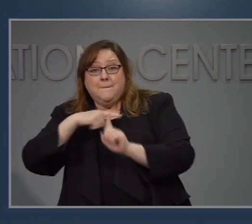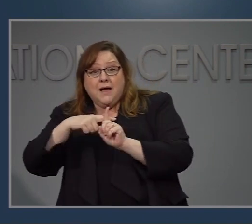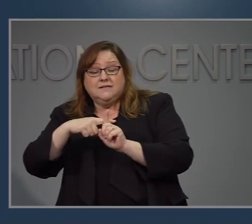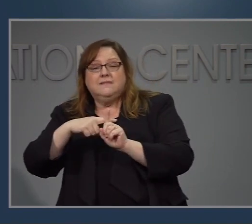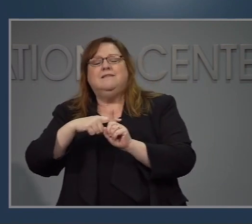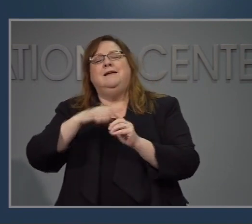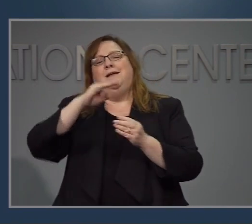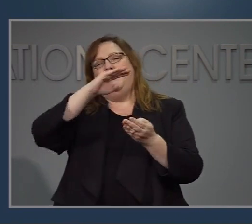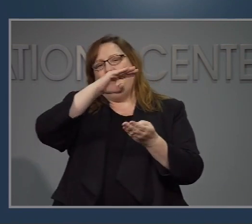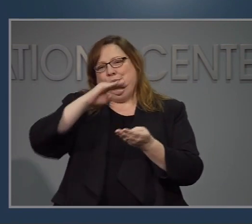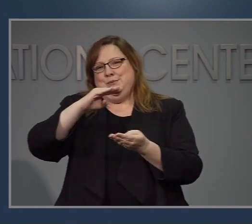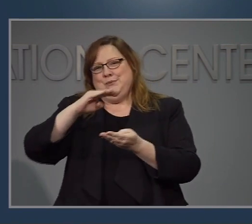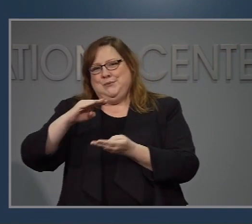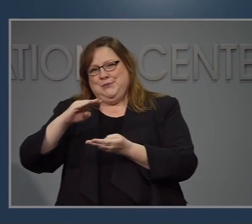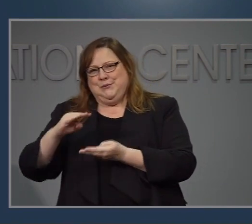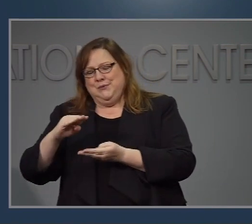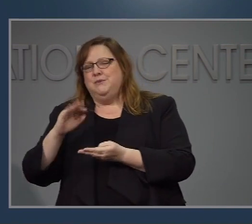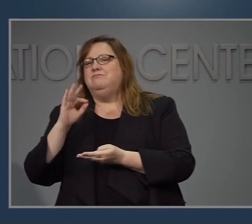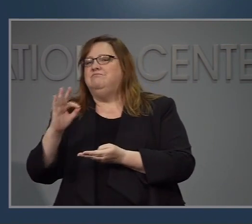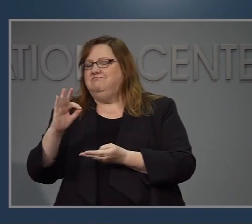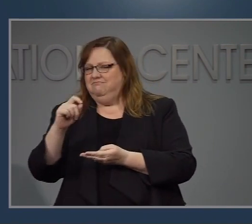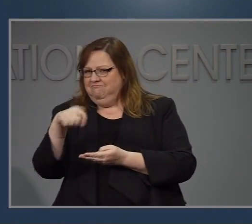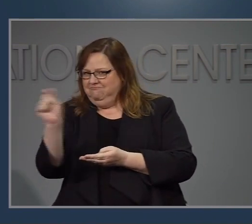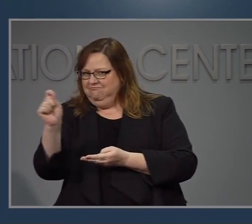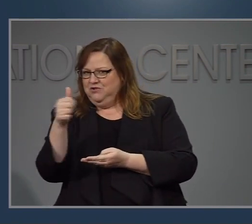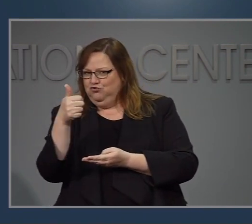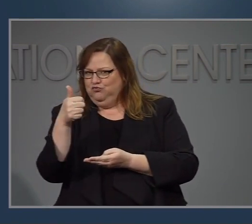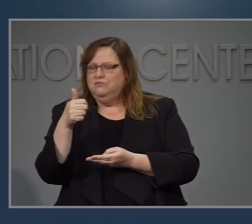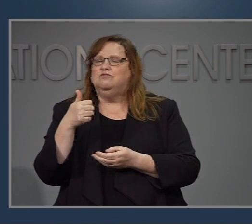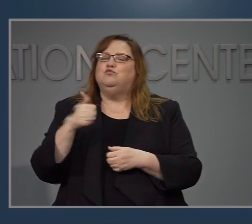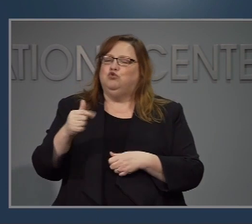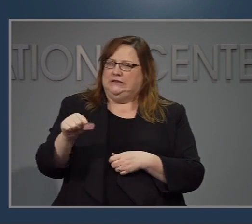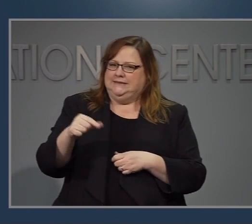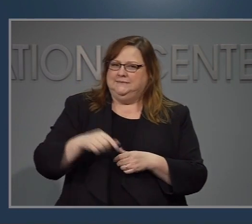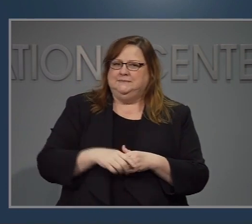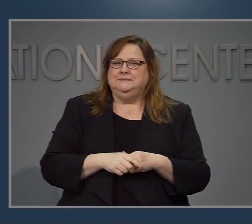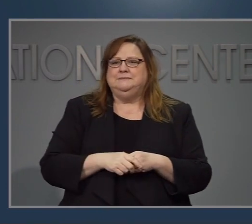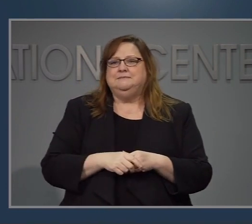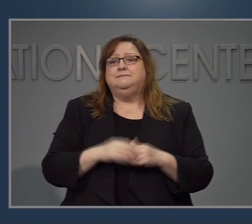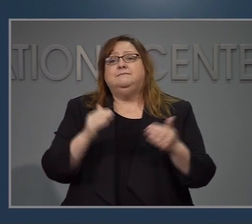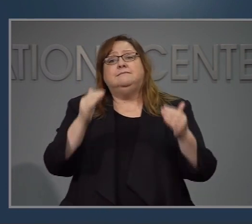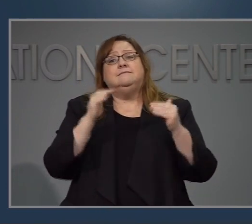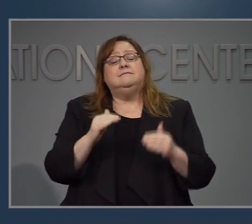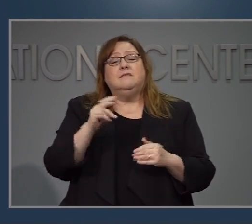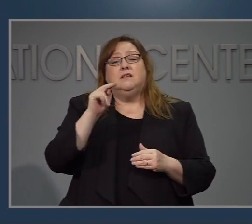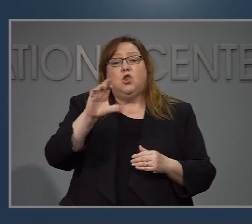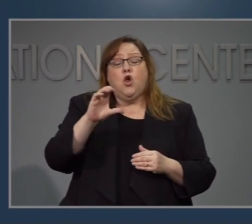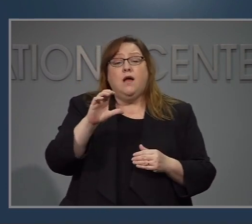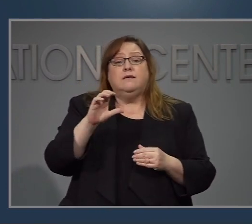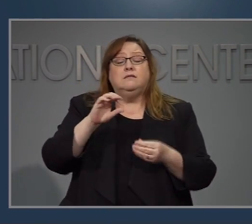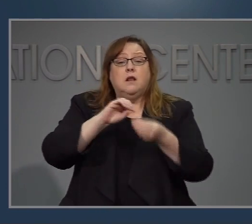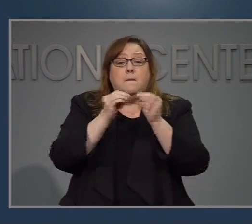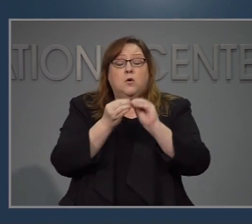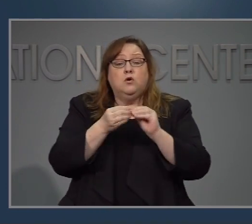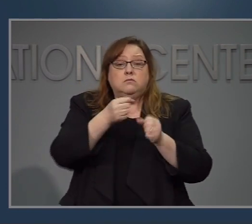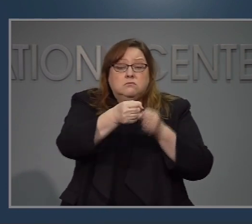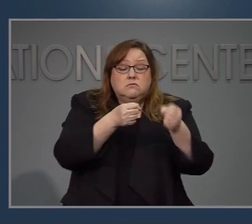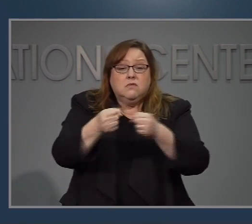TESTING. BUT IT ALSO SIGNALS THAT WE NEED TO TAKE A CAUTIOUS APPROACH TO PHASE 2. NORTH CAROLINA'S TRAJECTORY IN PERCENT OF TESTS RETURNING POSITIVE HAS BEEN DECREASING IN STARTING TO LEVEL WHICH IS GOOD